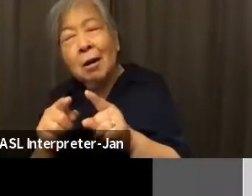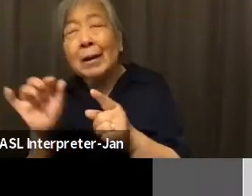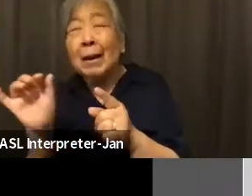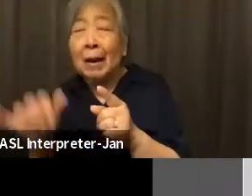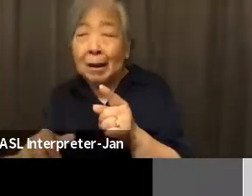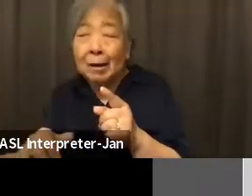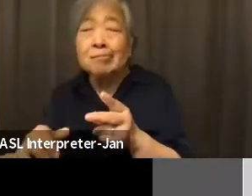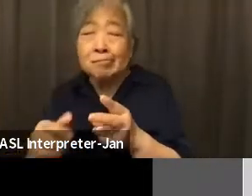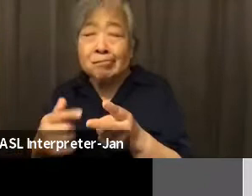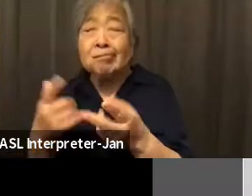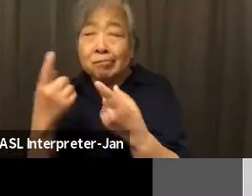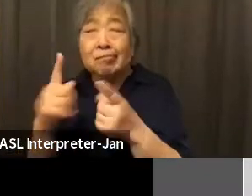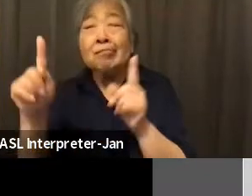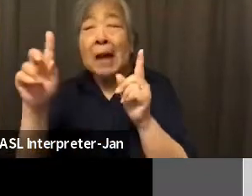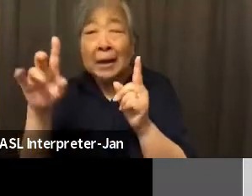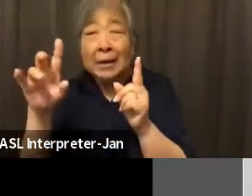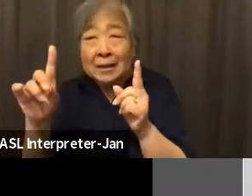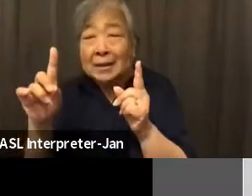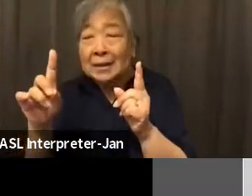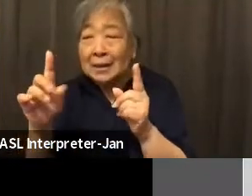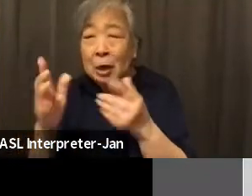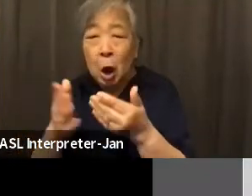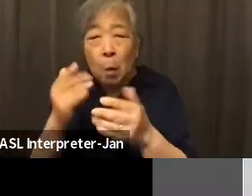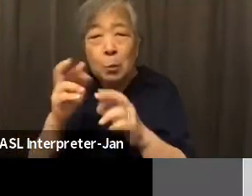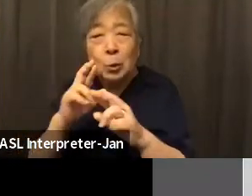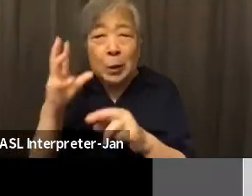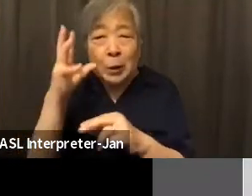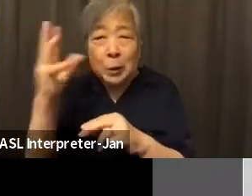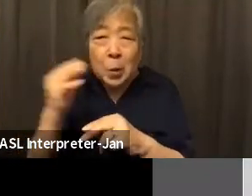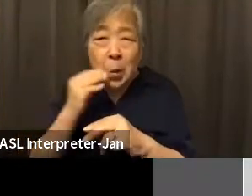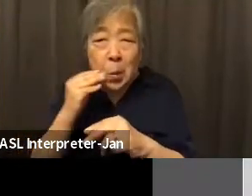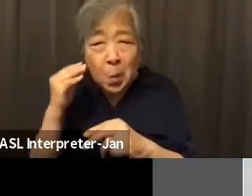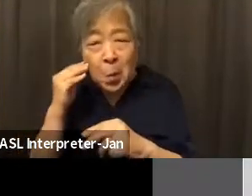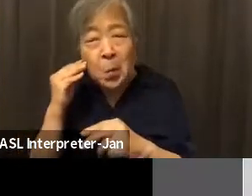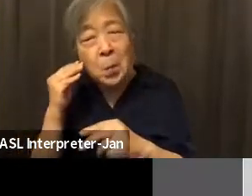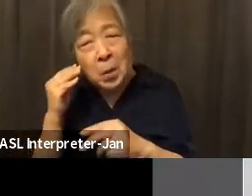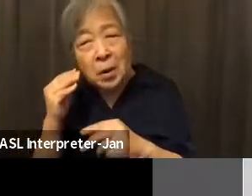I did it, I'm almost going home. And, yeah.